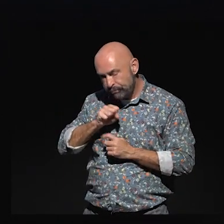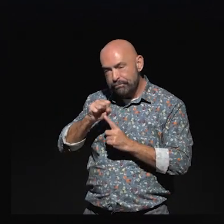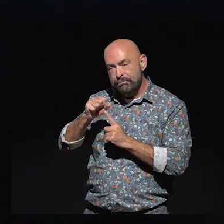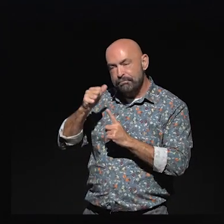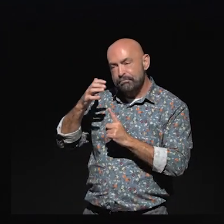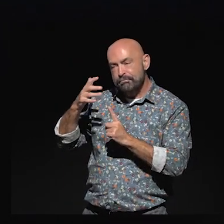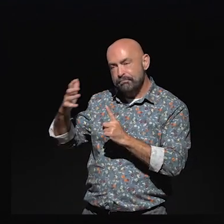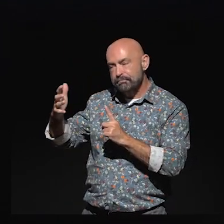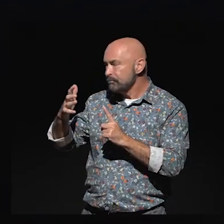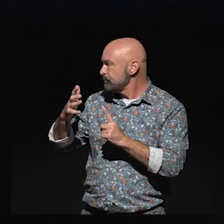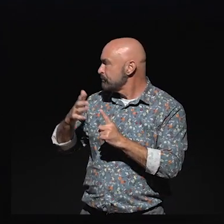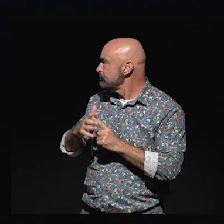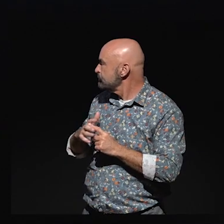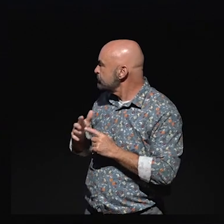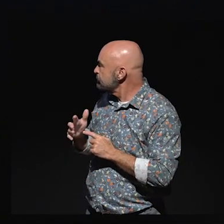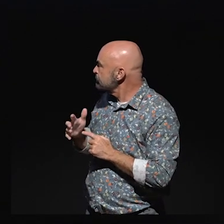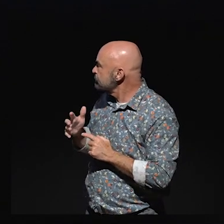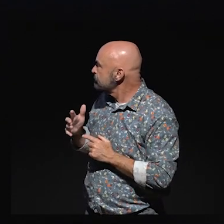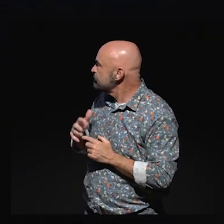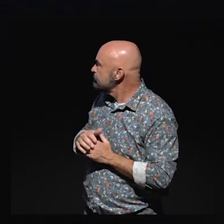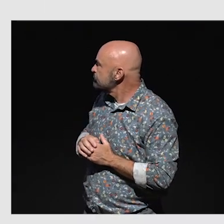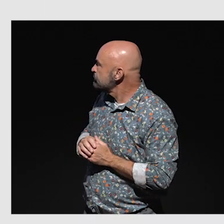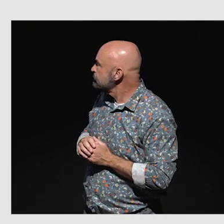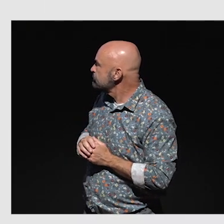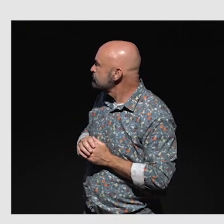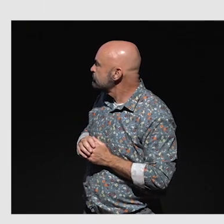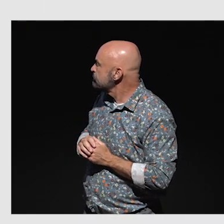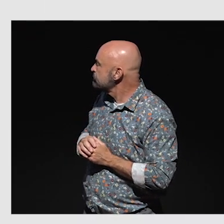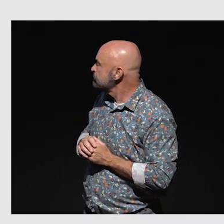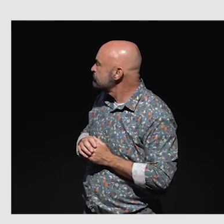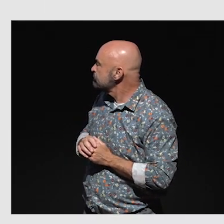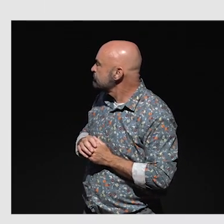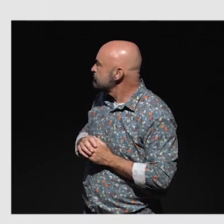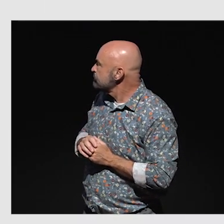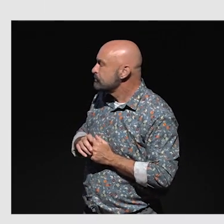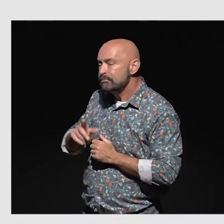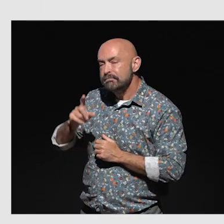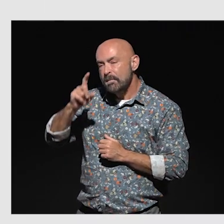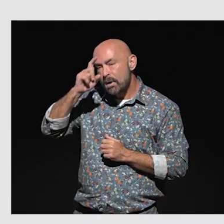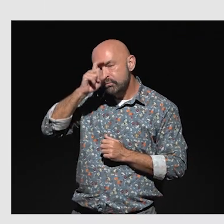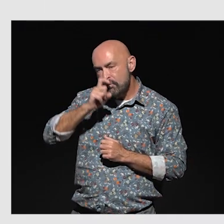And I ask you to notice the way that he combines profile and full face